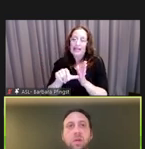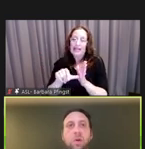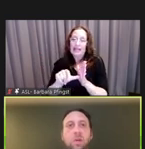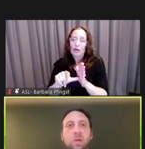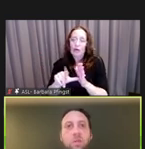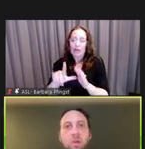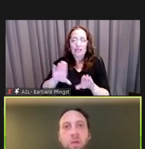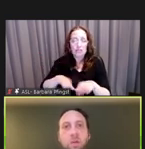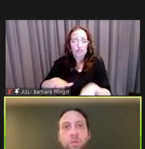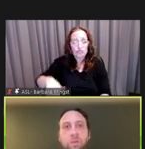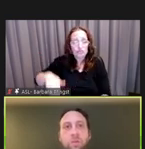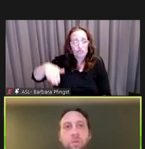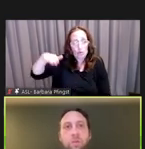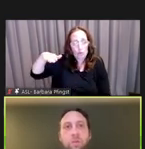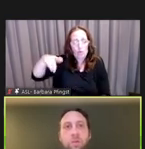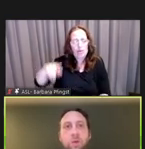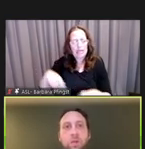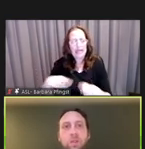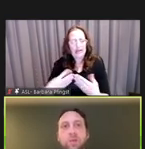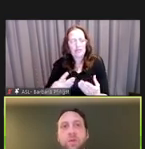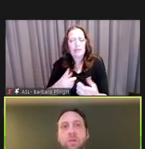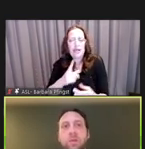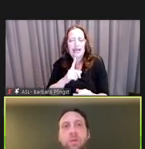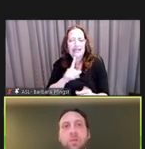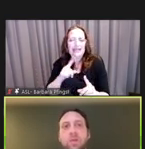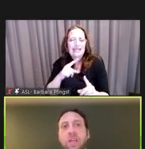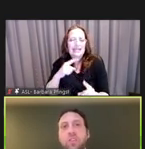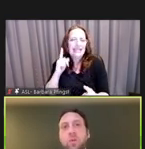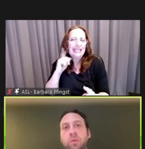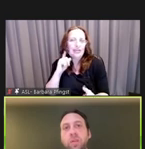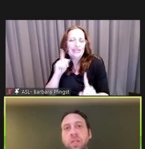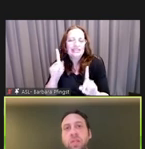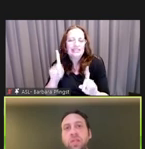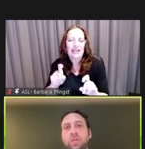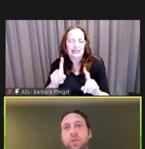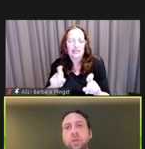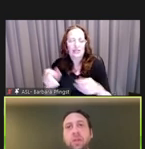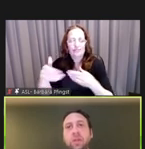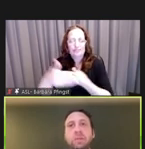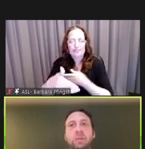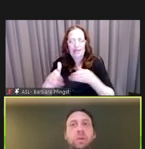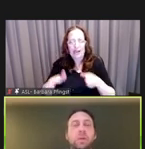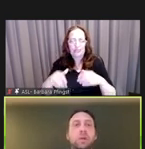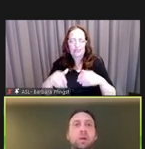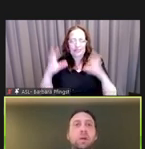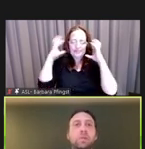Where there's different sort of age appropriate techniques for doing that,